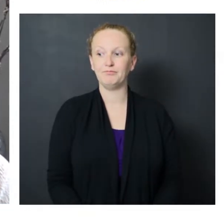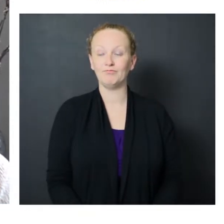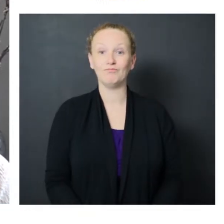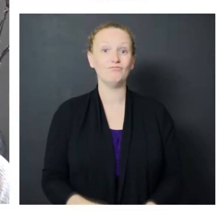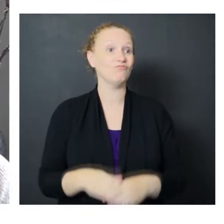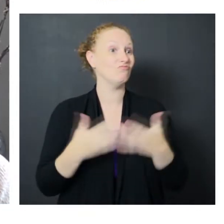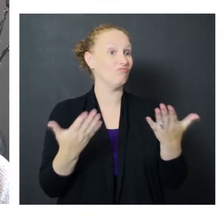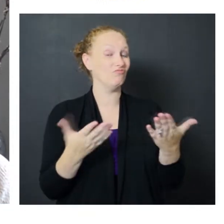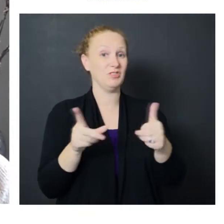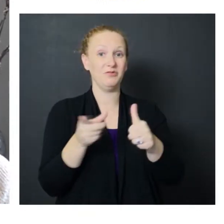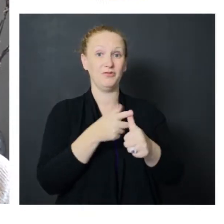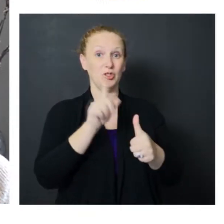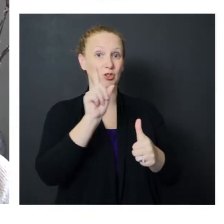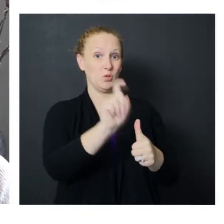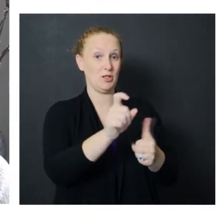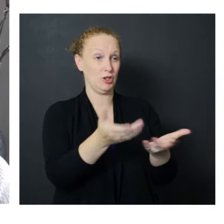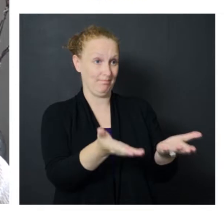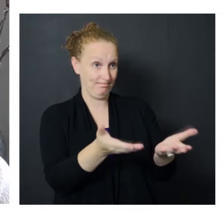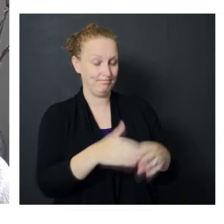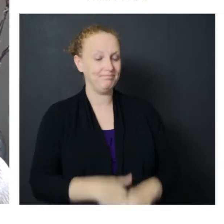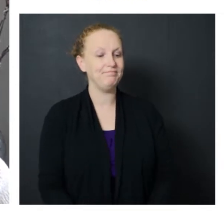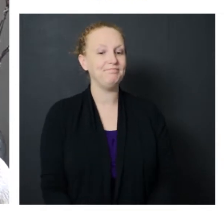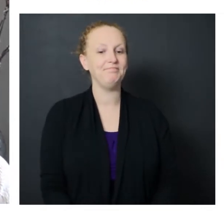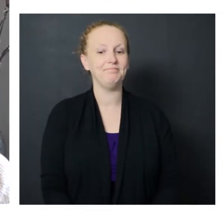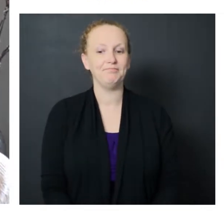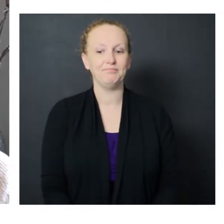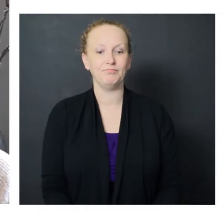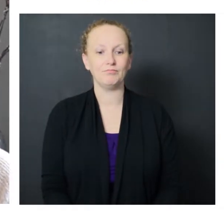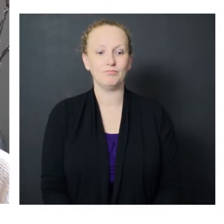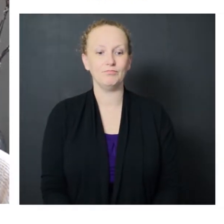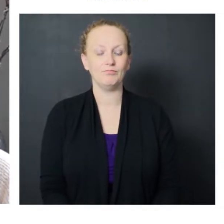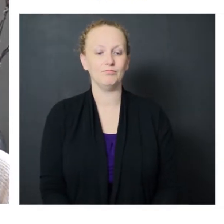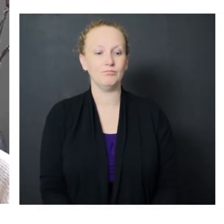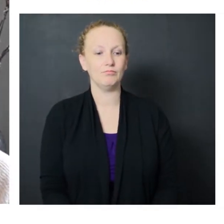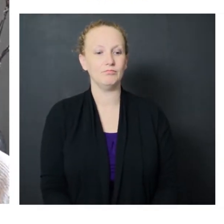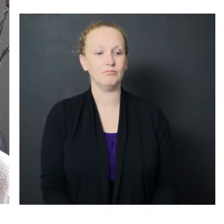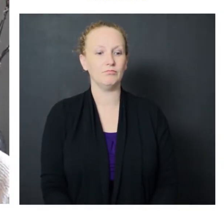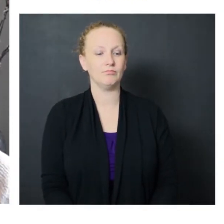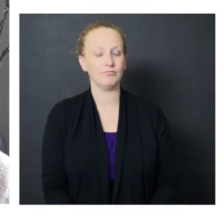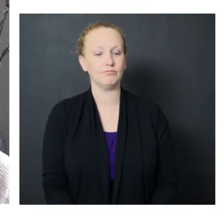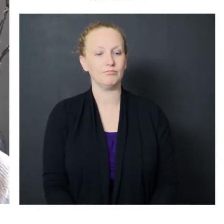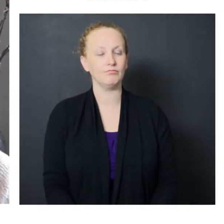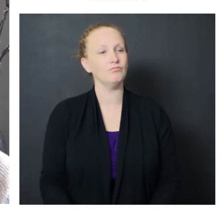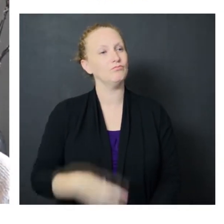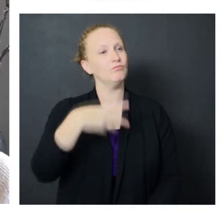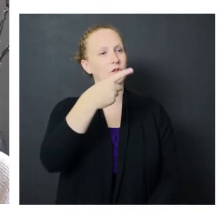we have a first question to you. Looking at how the interpreting profession has so far